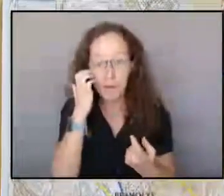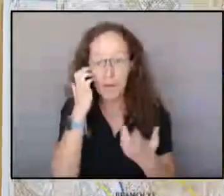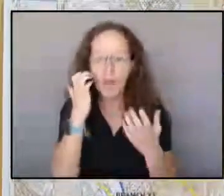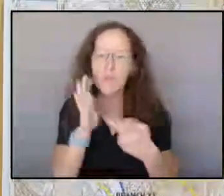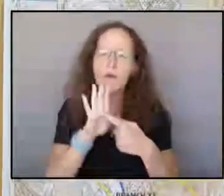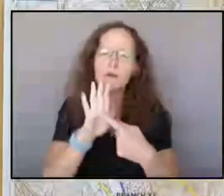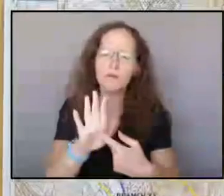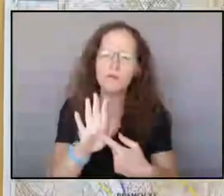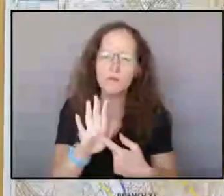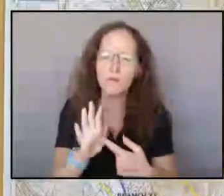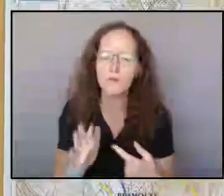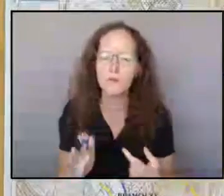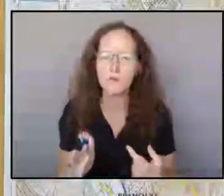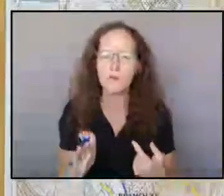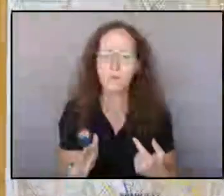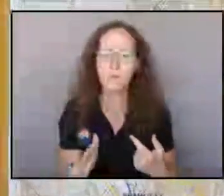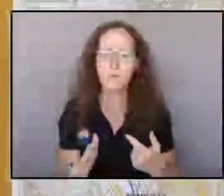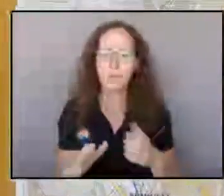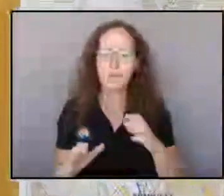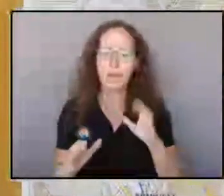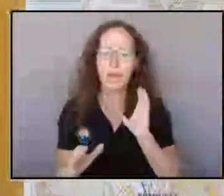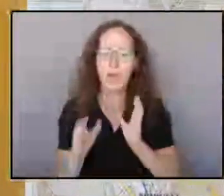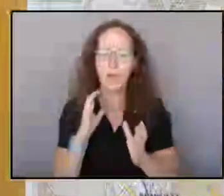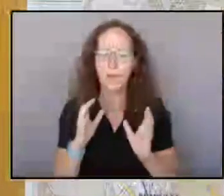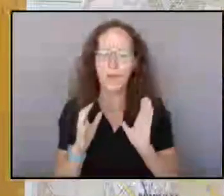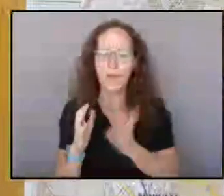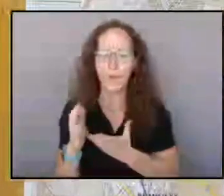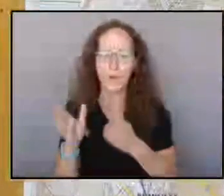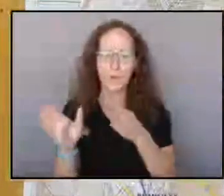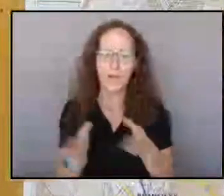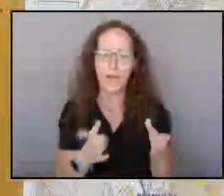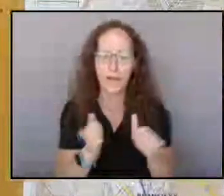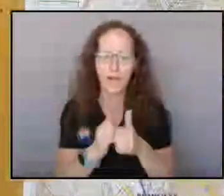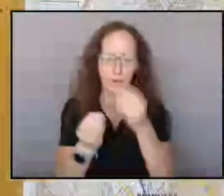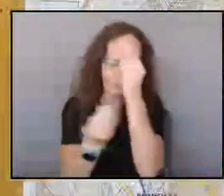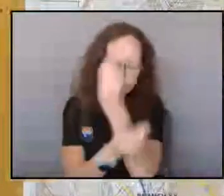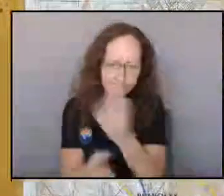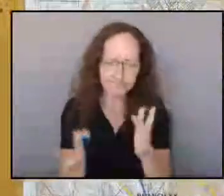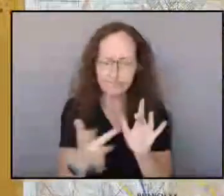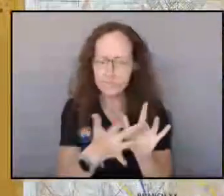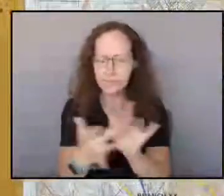IF YOU SEE THIS DARK BLUE LINE GOING ALL THE WAY AROUND